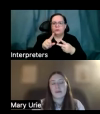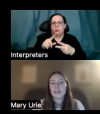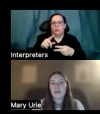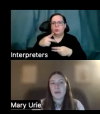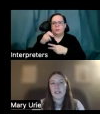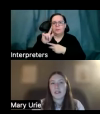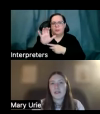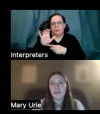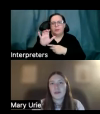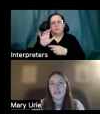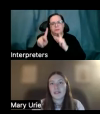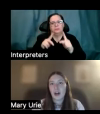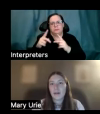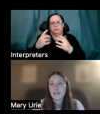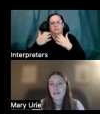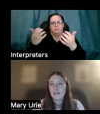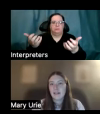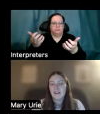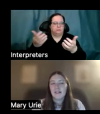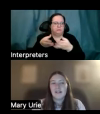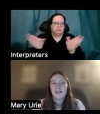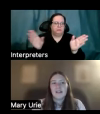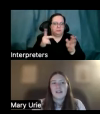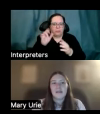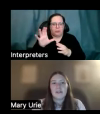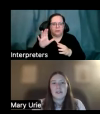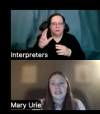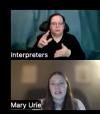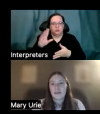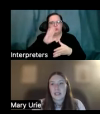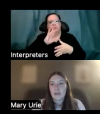members of the public to give a comment during the committee